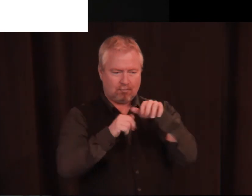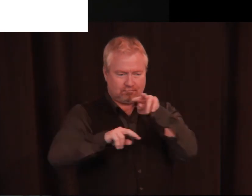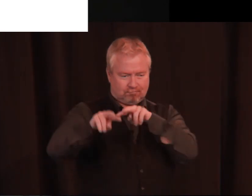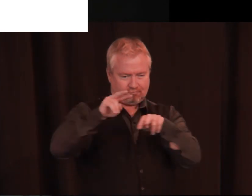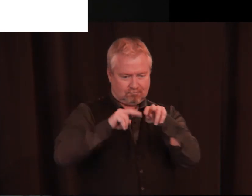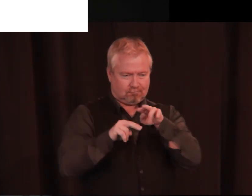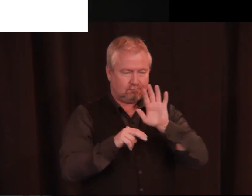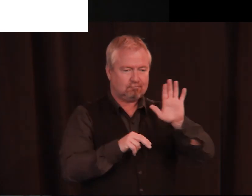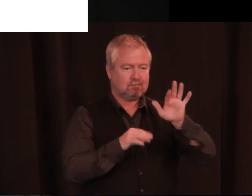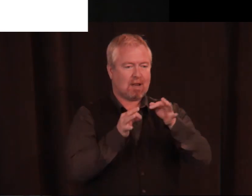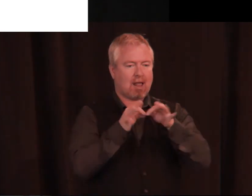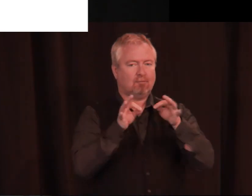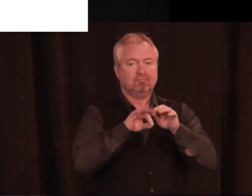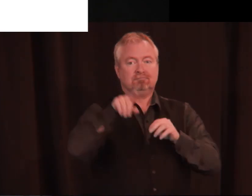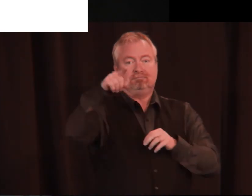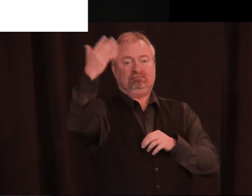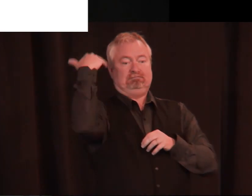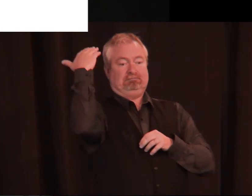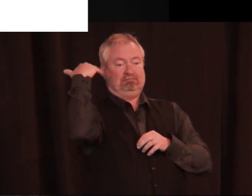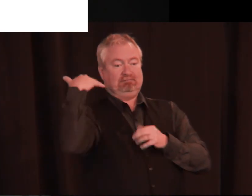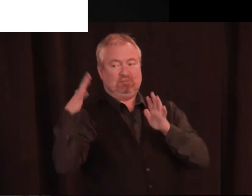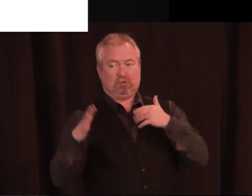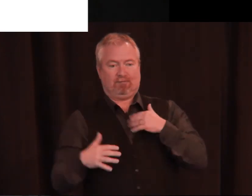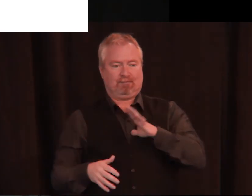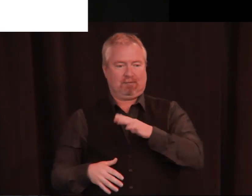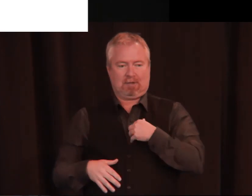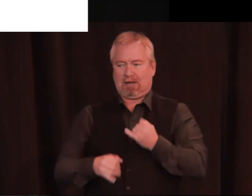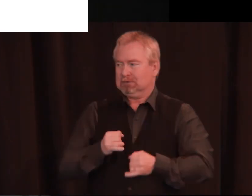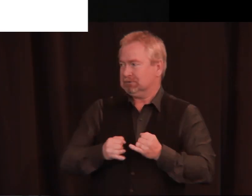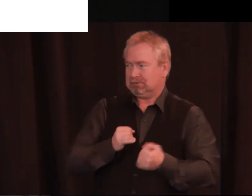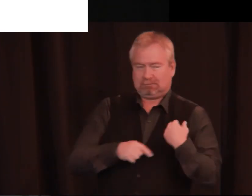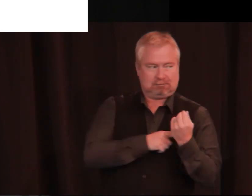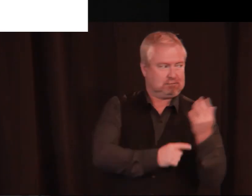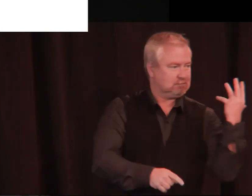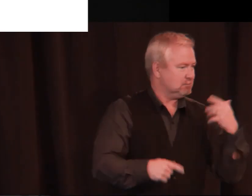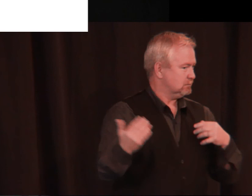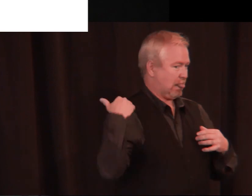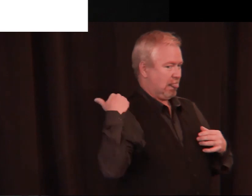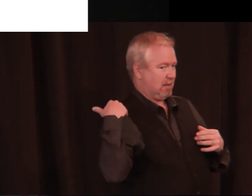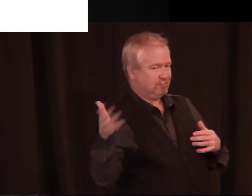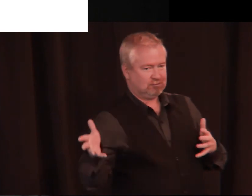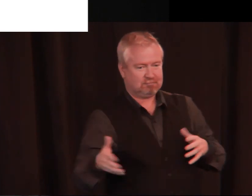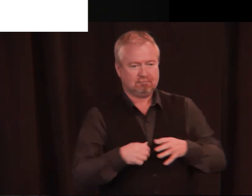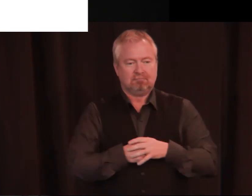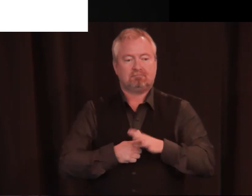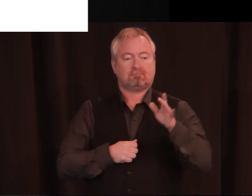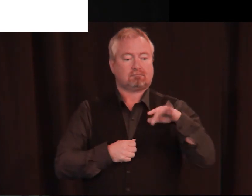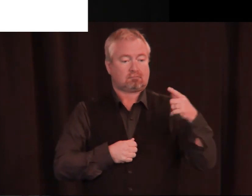Okay, so last thing I want to show is just this idea of setting the bar high. This was a child who was in our study.